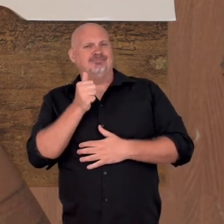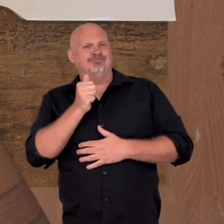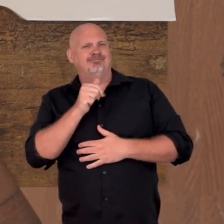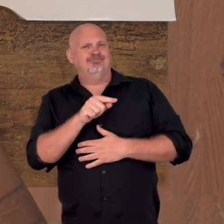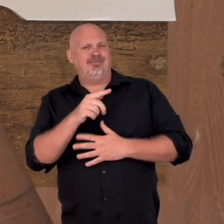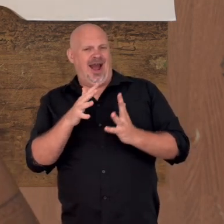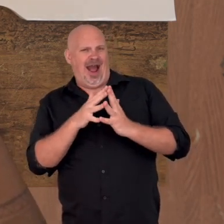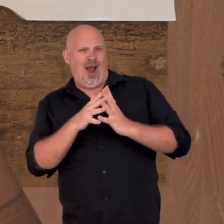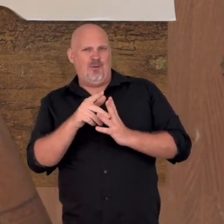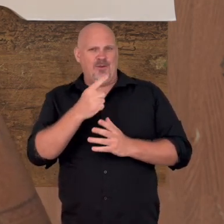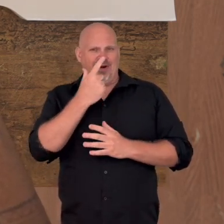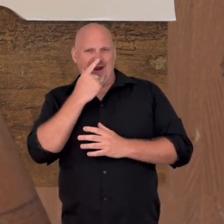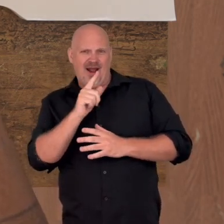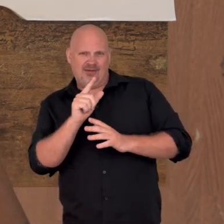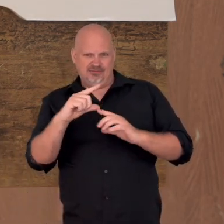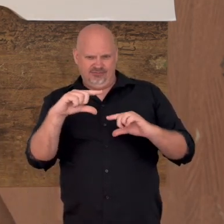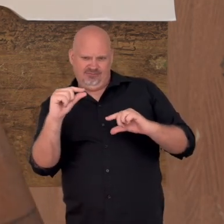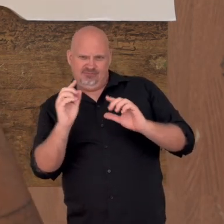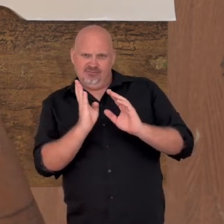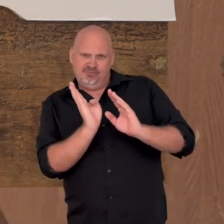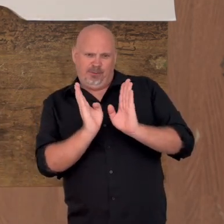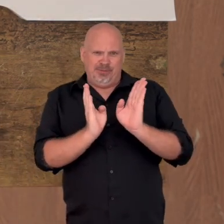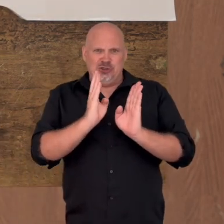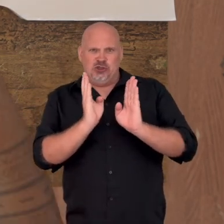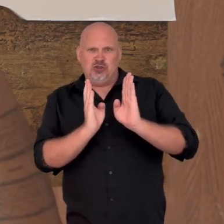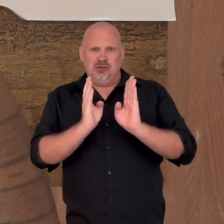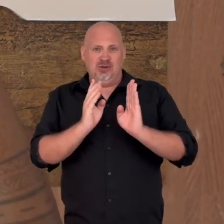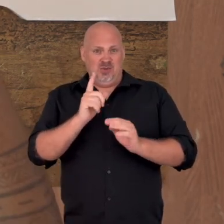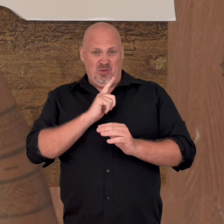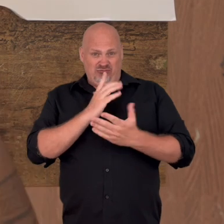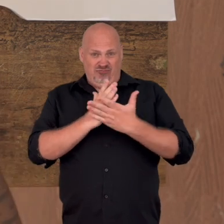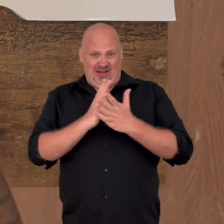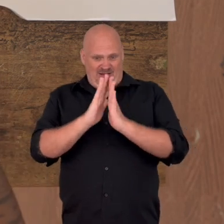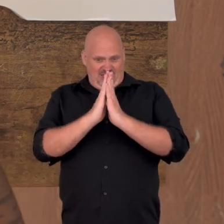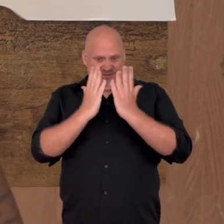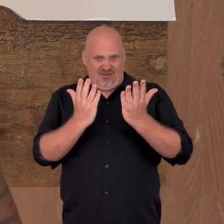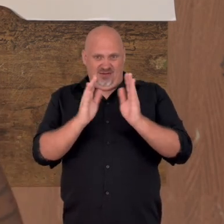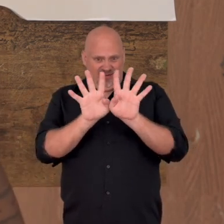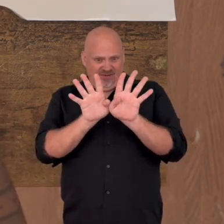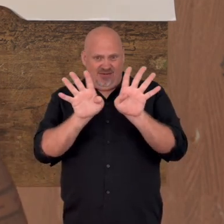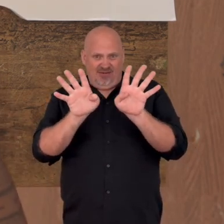because all of it is kind of symmetrical you know the left hand side almost looks like the right hand side um